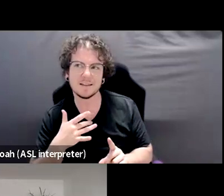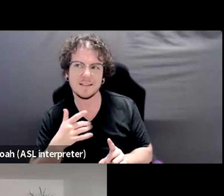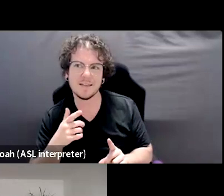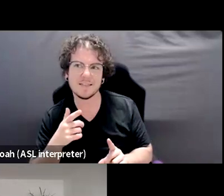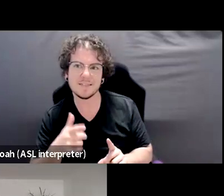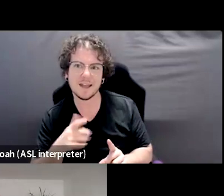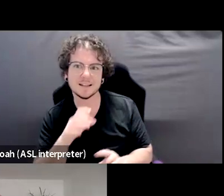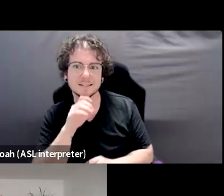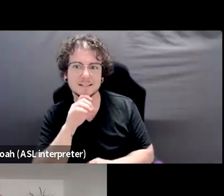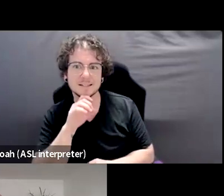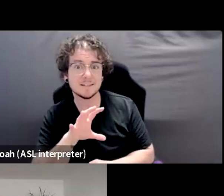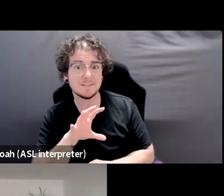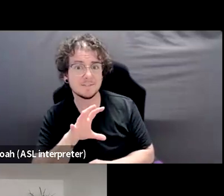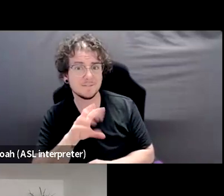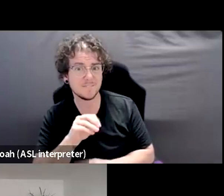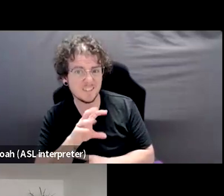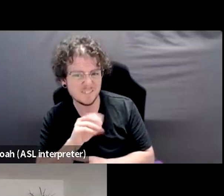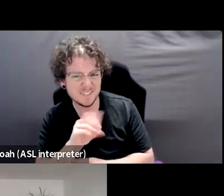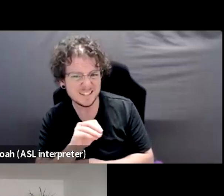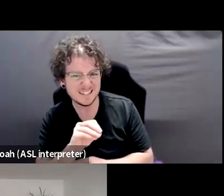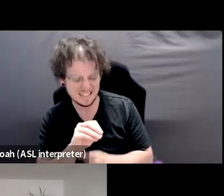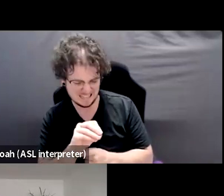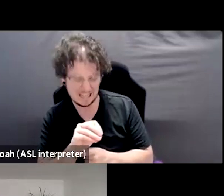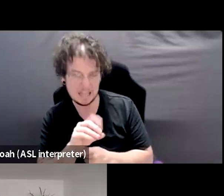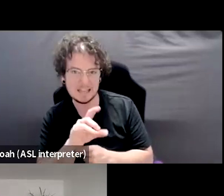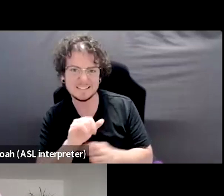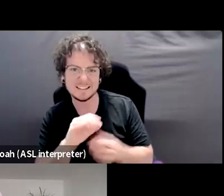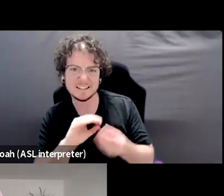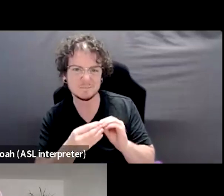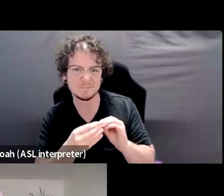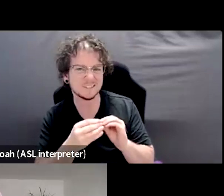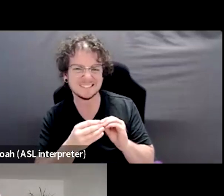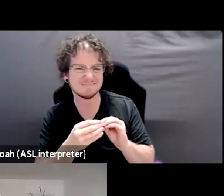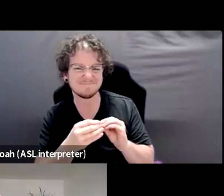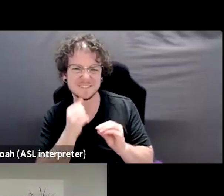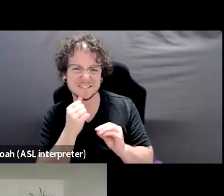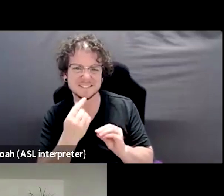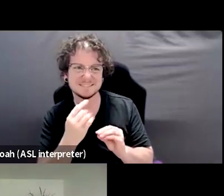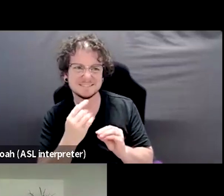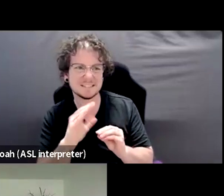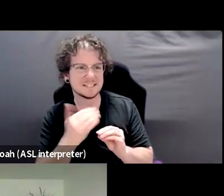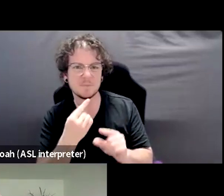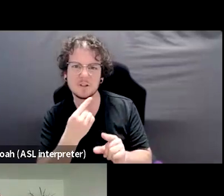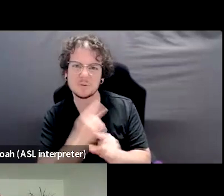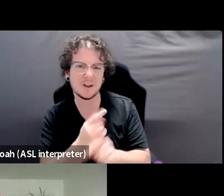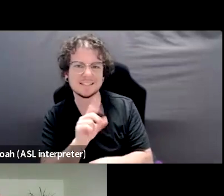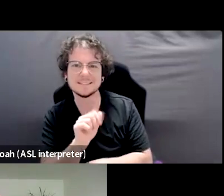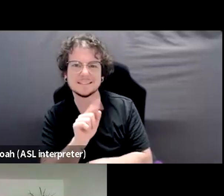that actually needs to shift. That seems like a dated sort of number. I don't want to suggest that